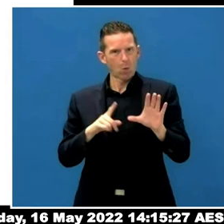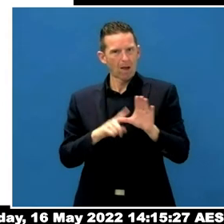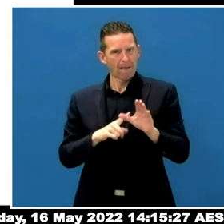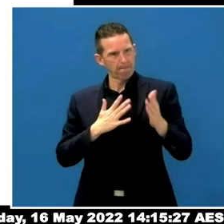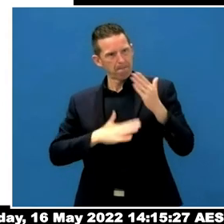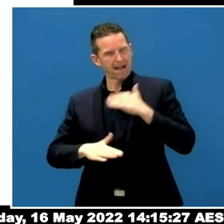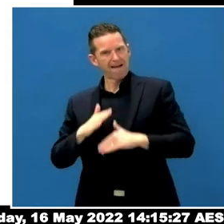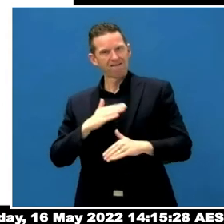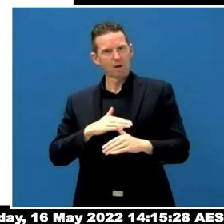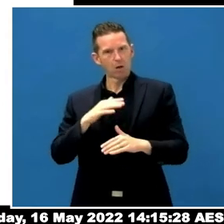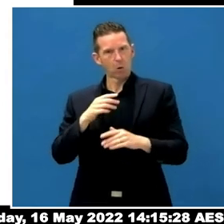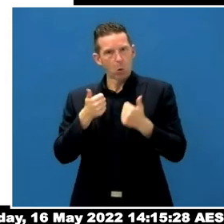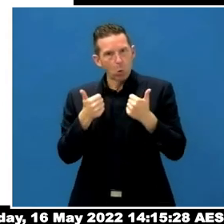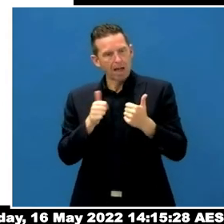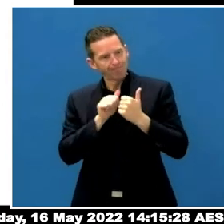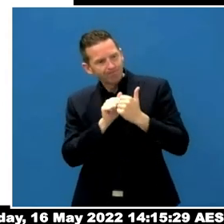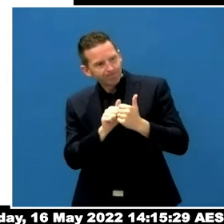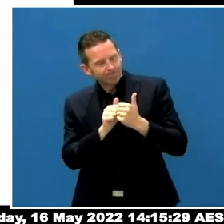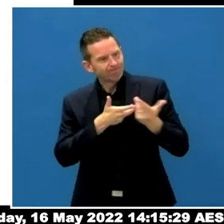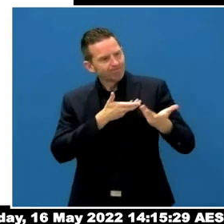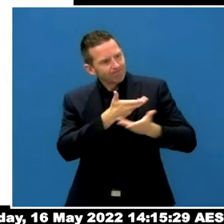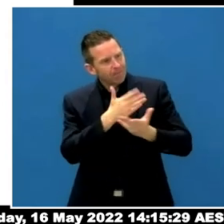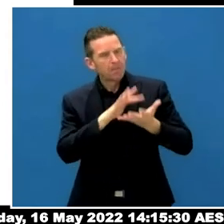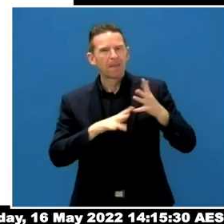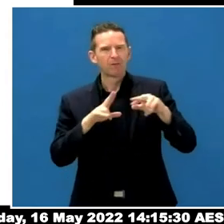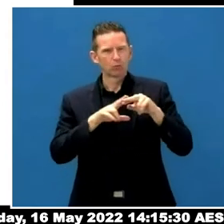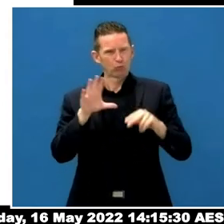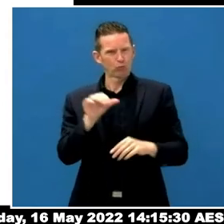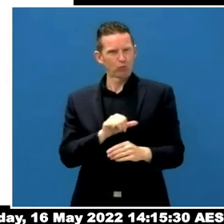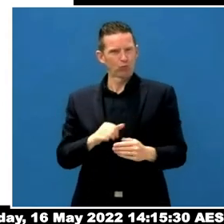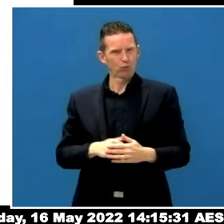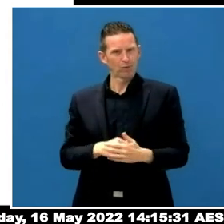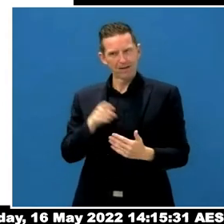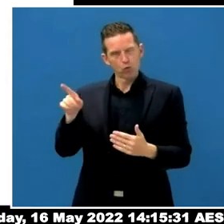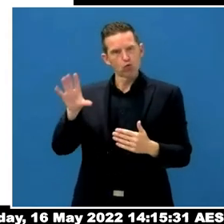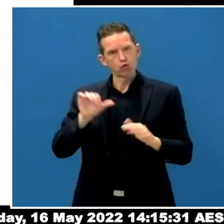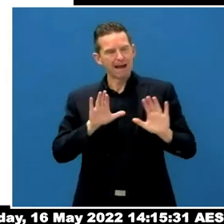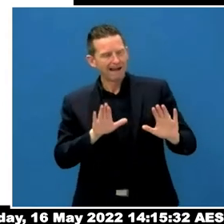I mean, you're supposed to be accommodating and try and rectify the situation, not make